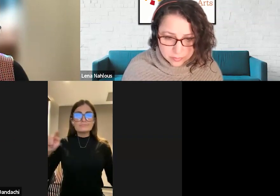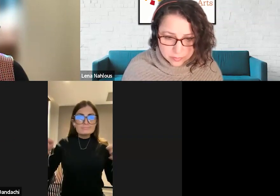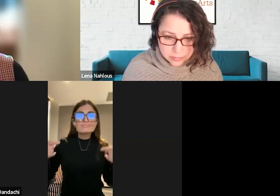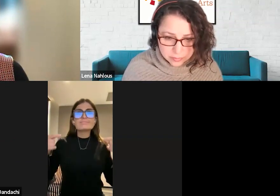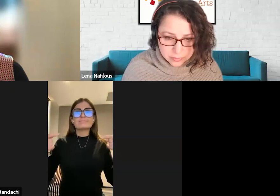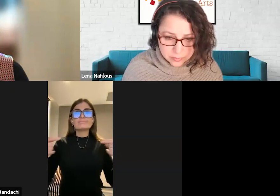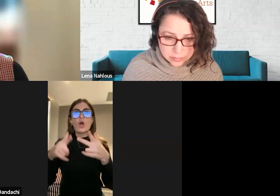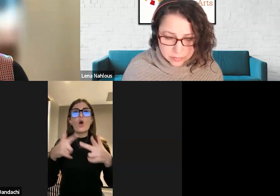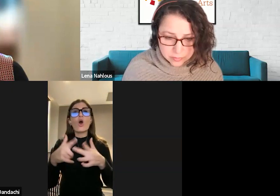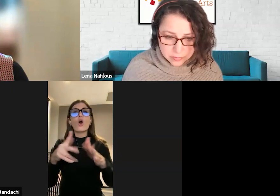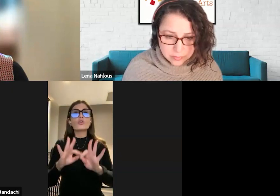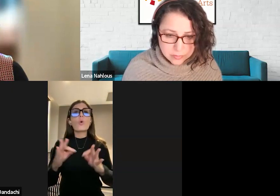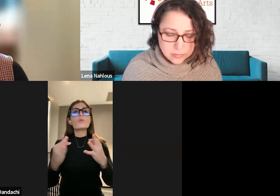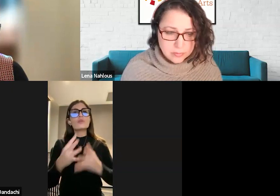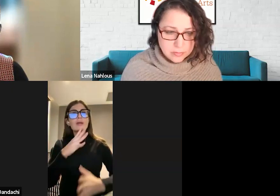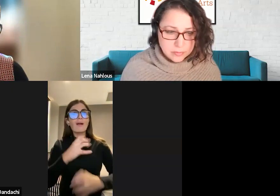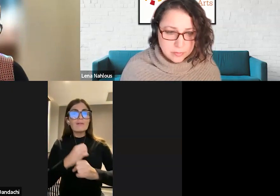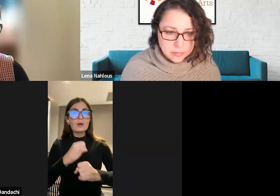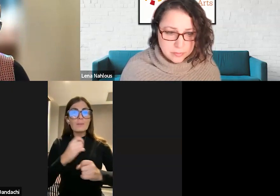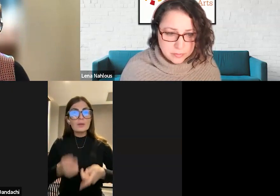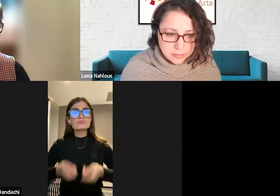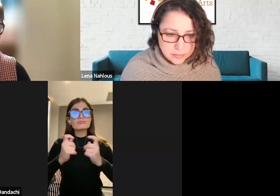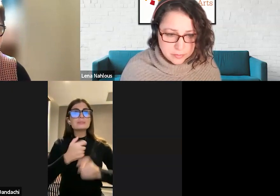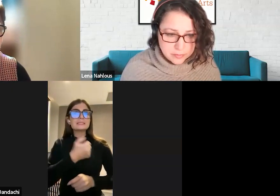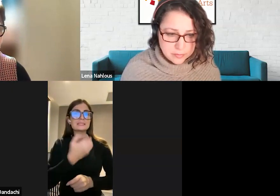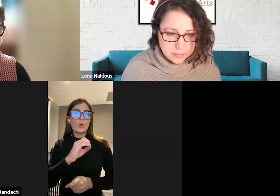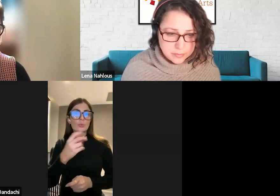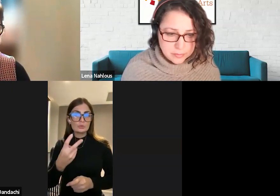arose in 1602 in the Netherlands,